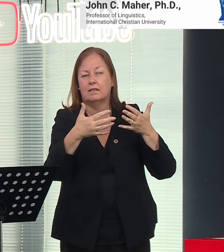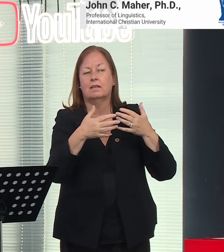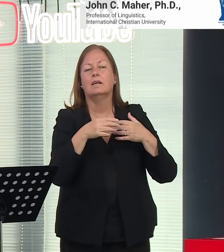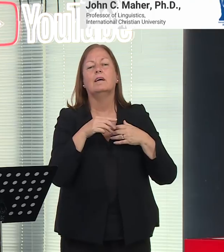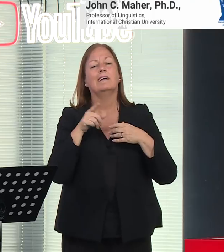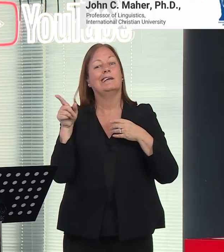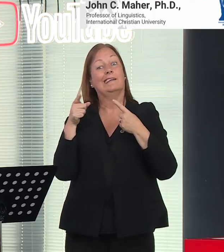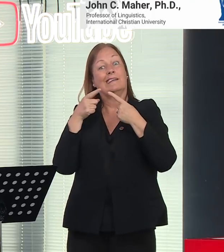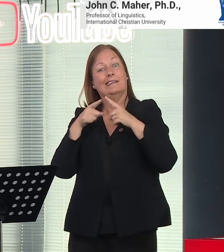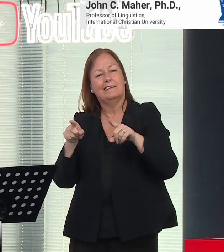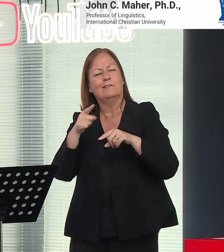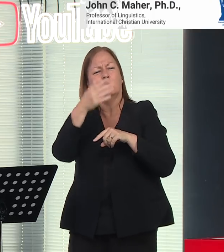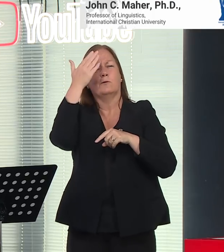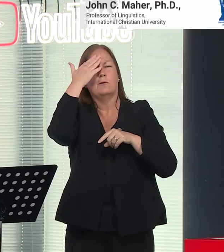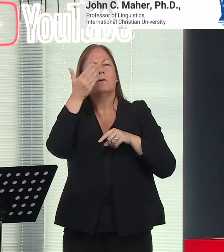term minority, and the EU is very